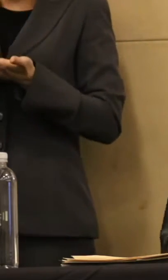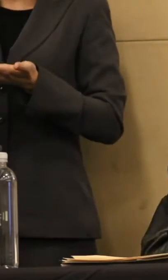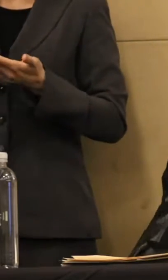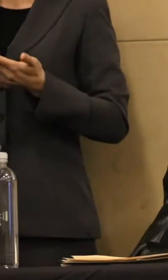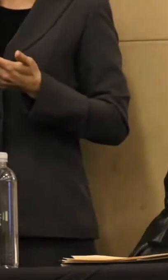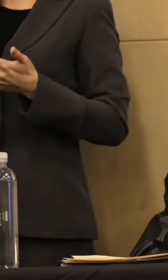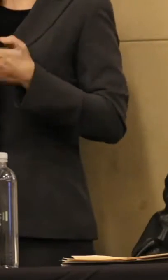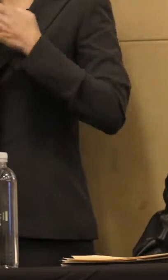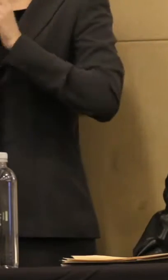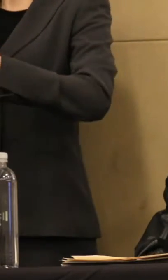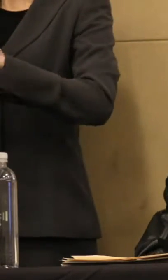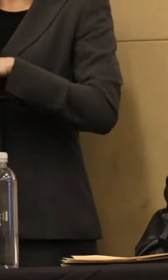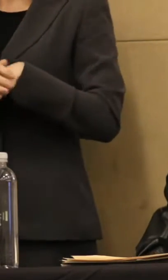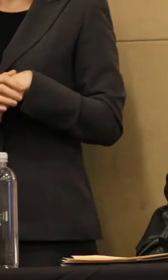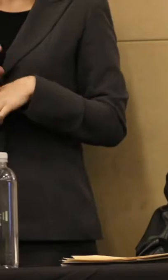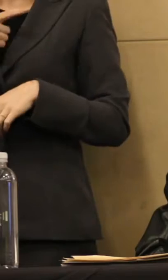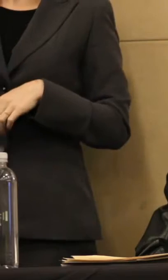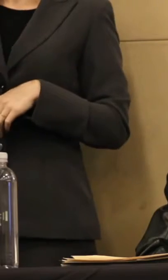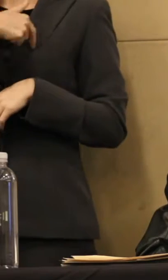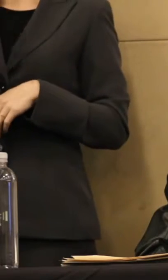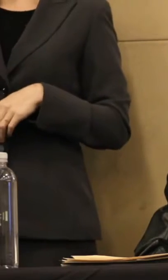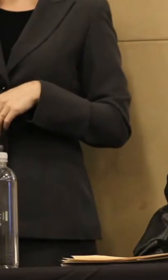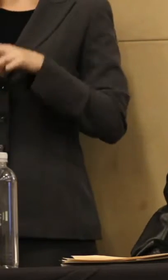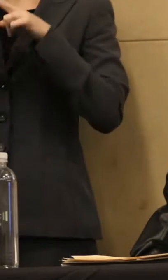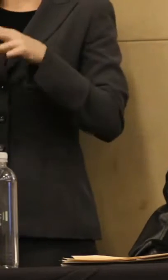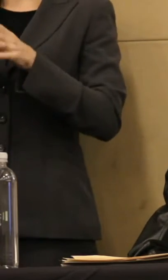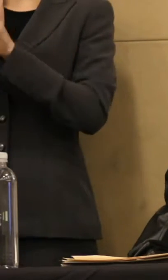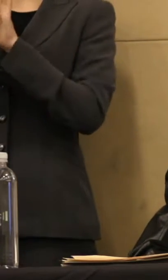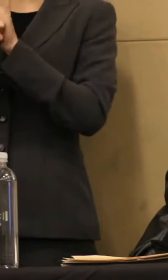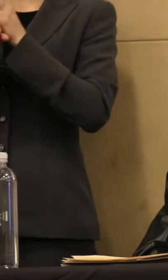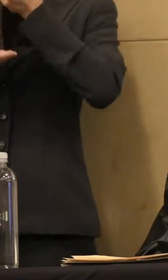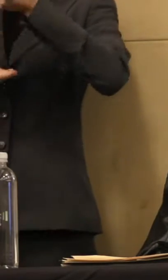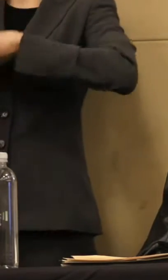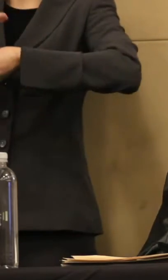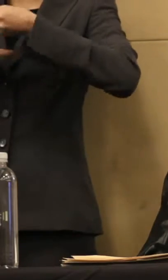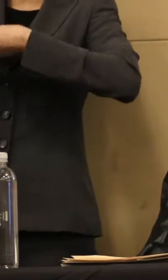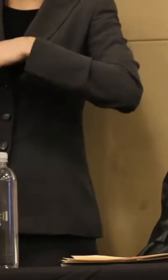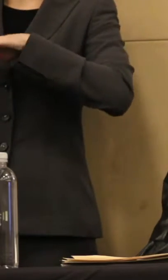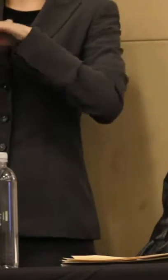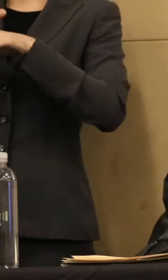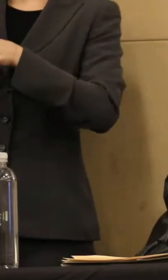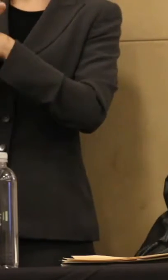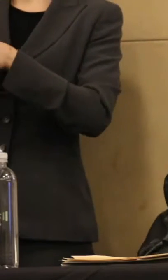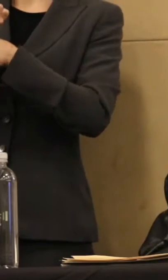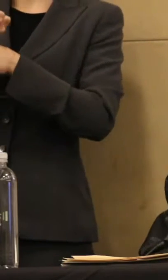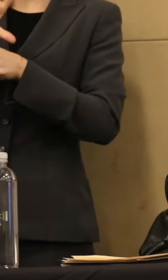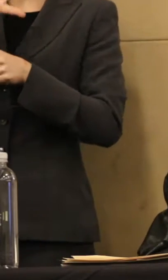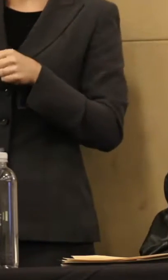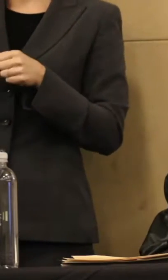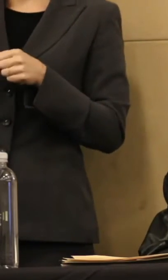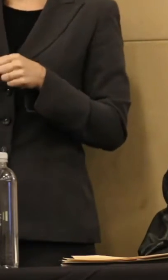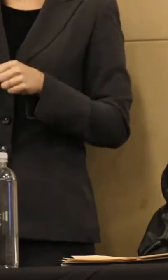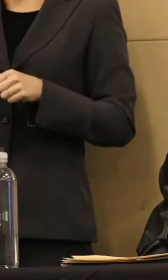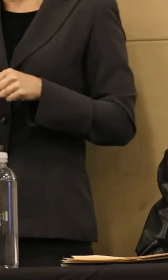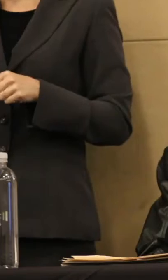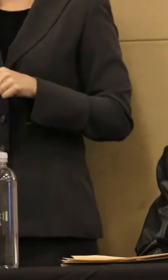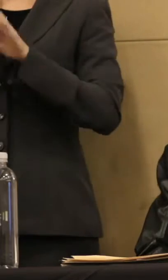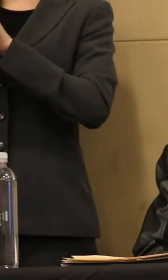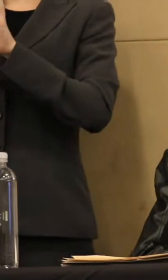We have something caused the state exchange on employment and disability. This has been operating for a couple of years.